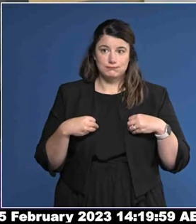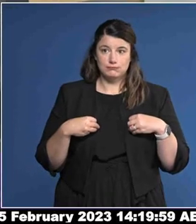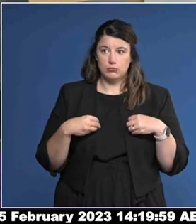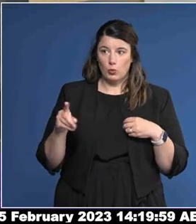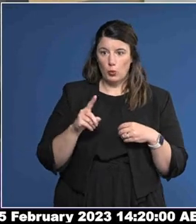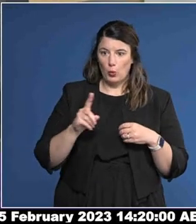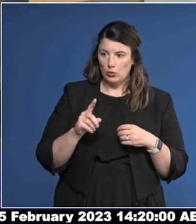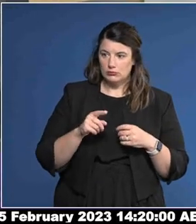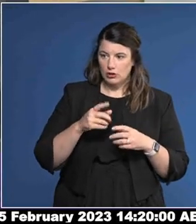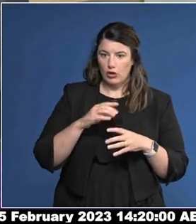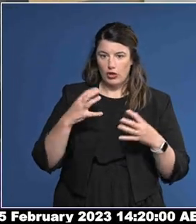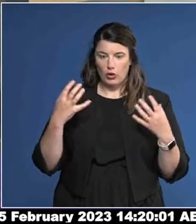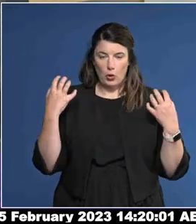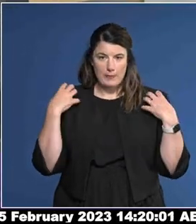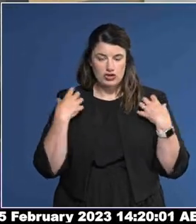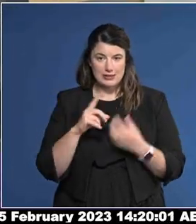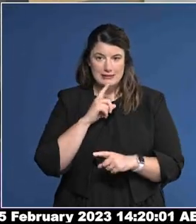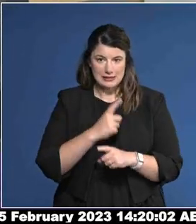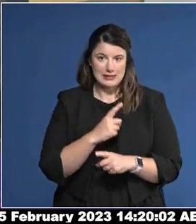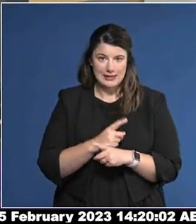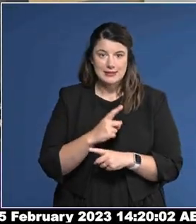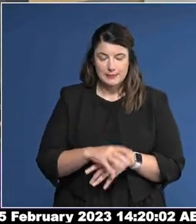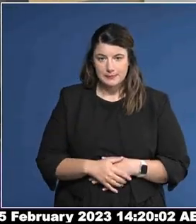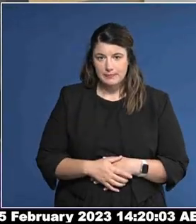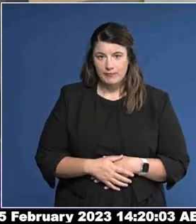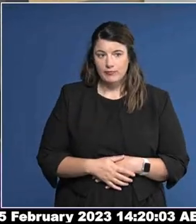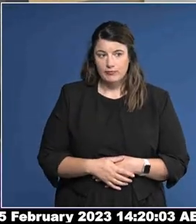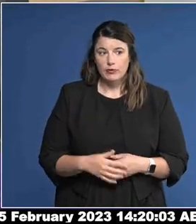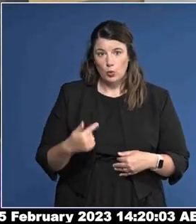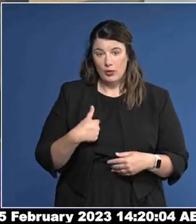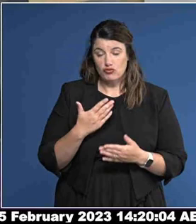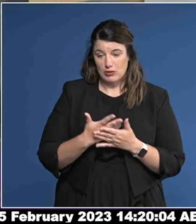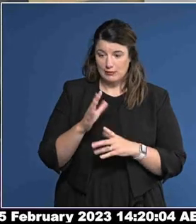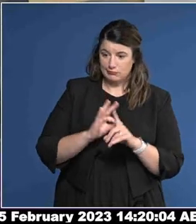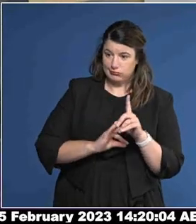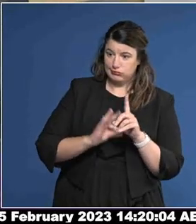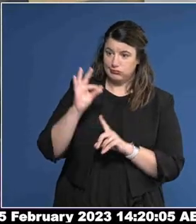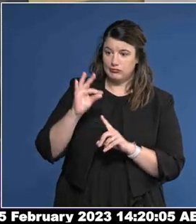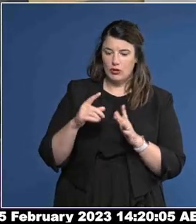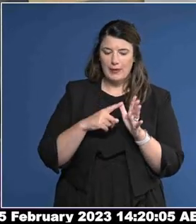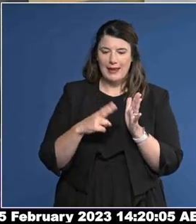We've done significant work in that space since the Ansvar report actually came out, just over 12 months ago.